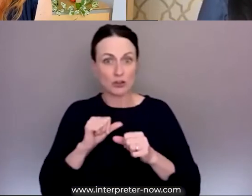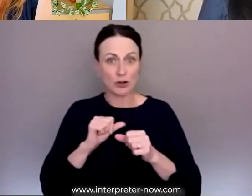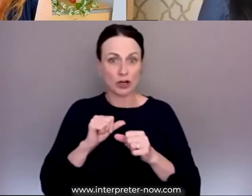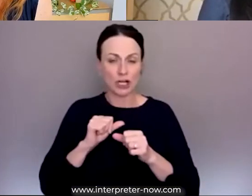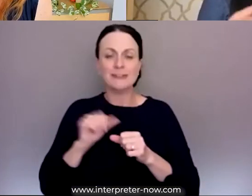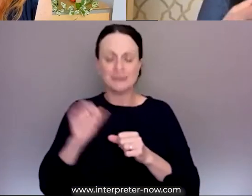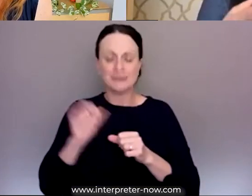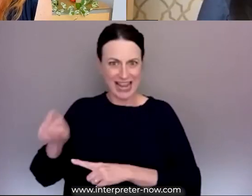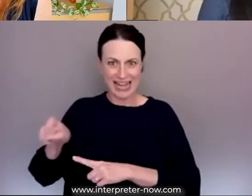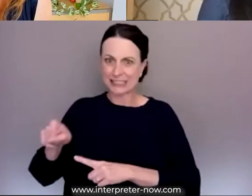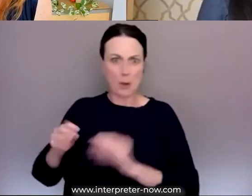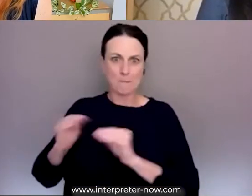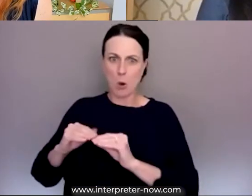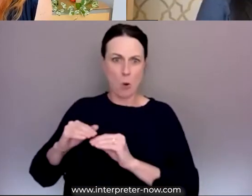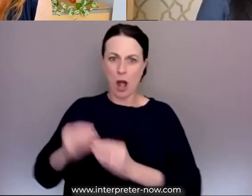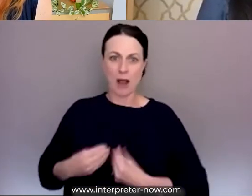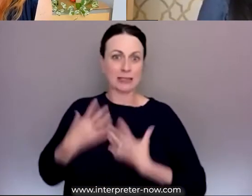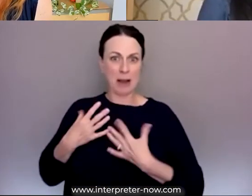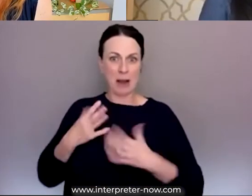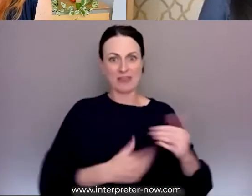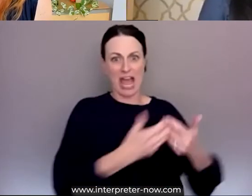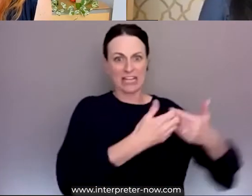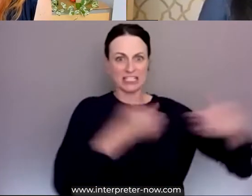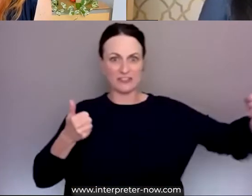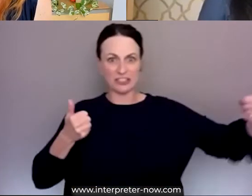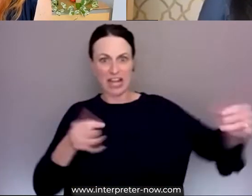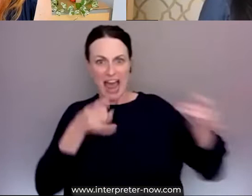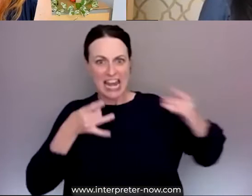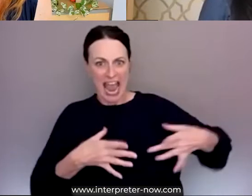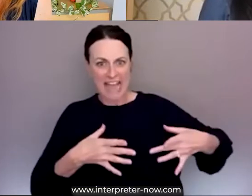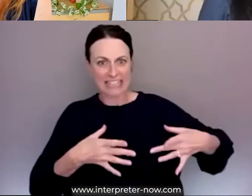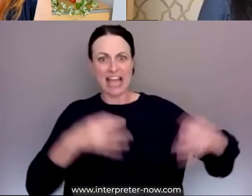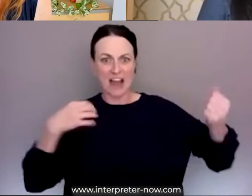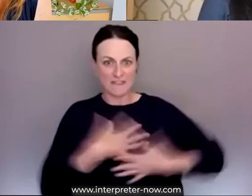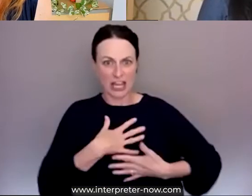That has to be more inspiring than the division and the hate and the fear that is also being